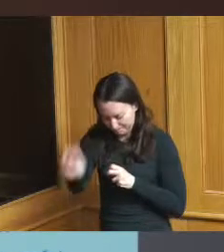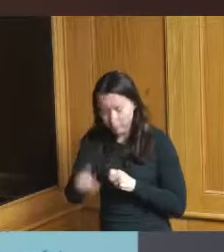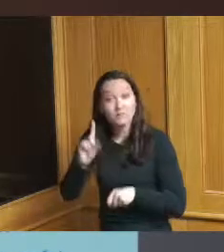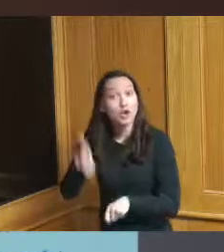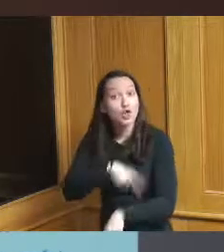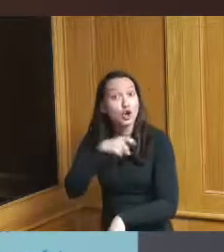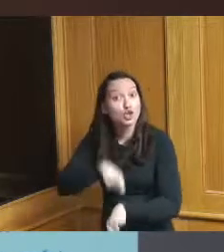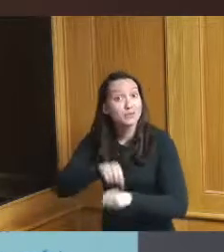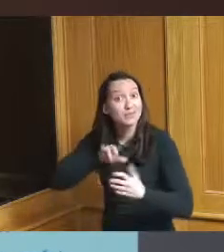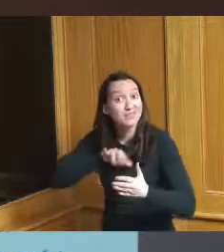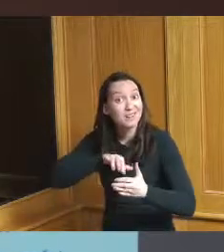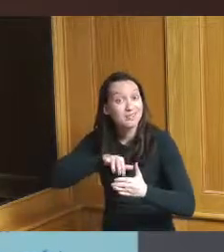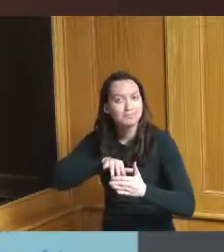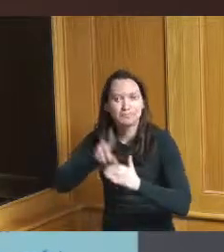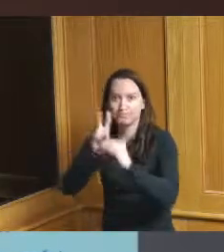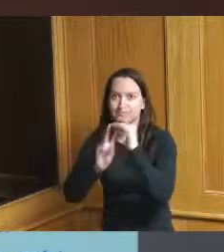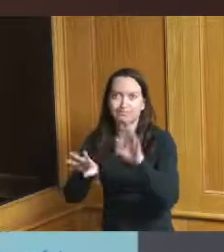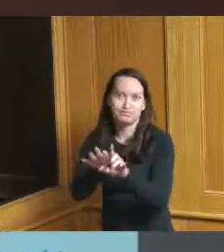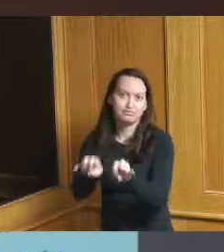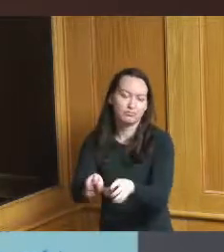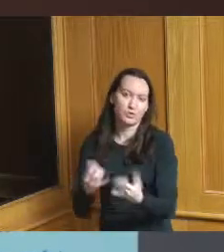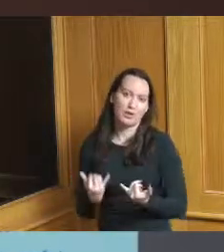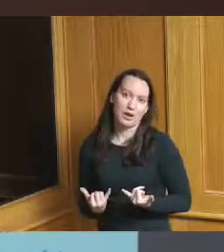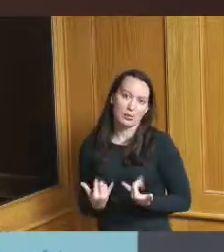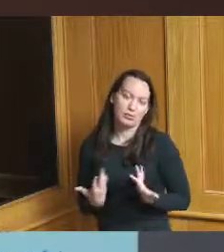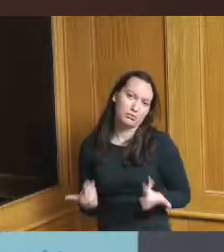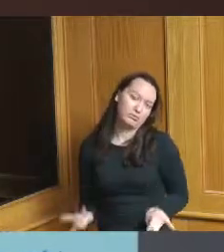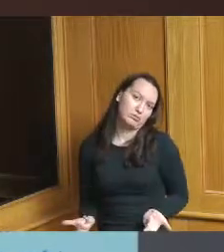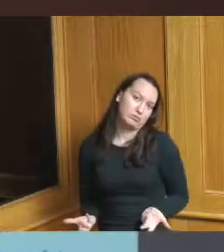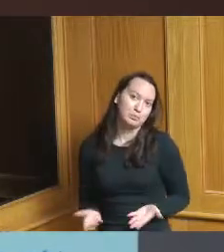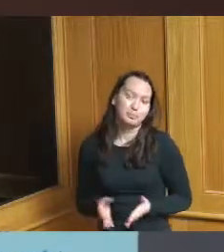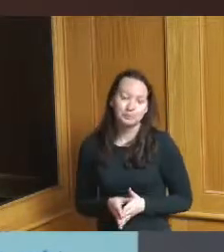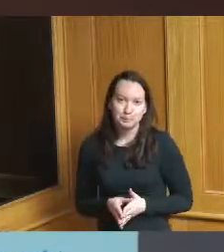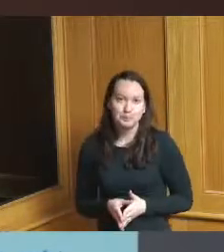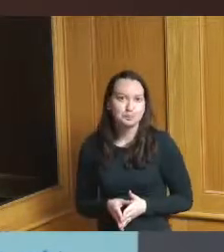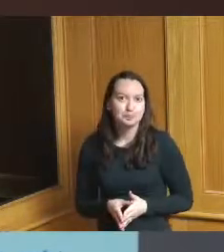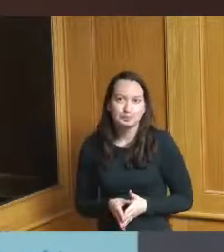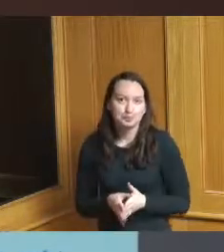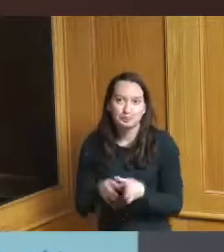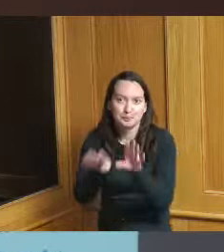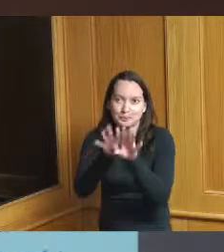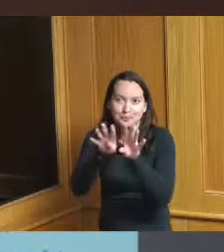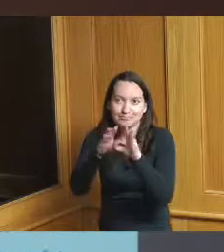is really something we cannot answer right it's something that is won't be known for a long time